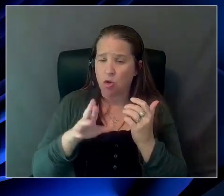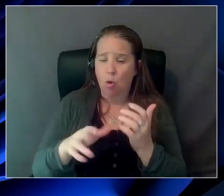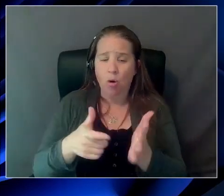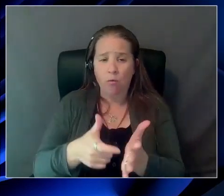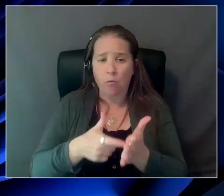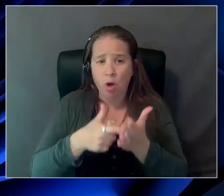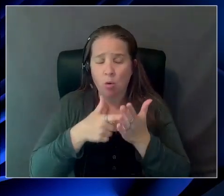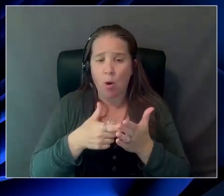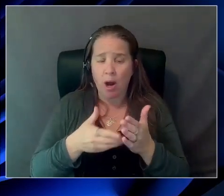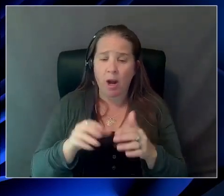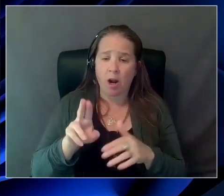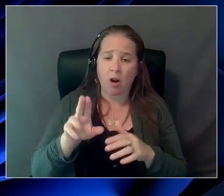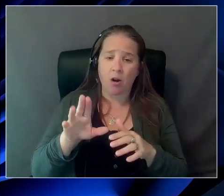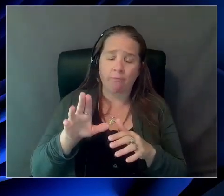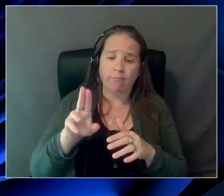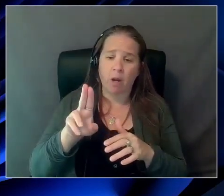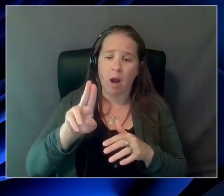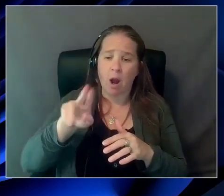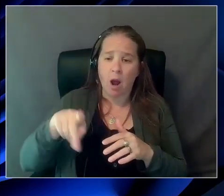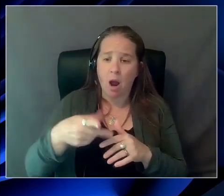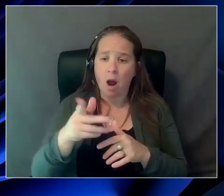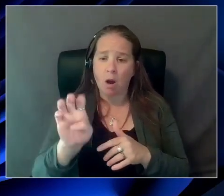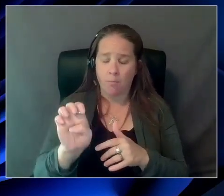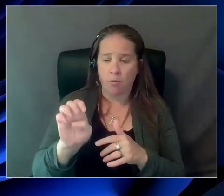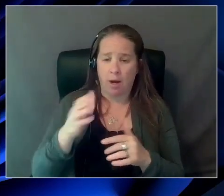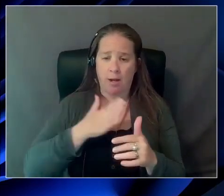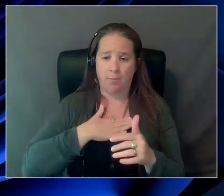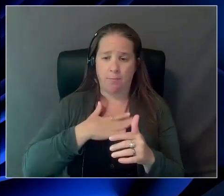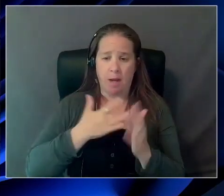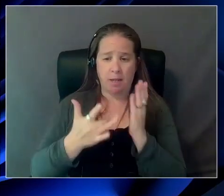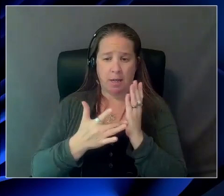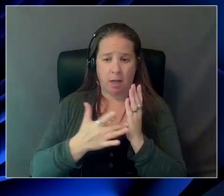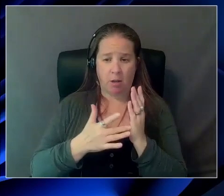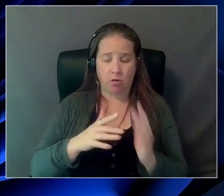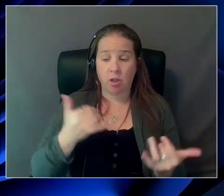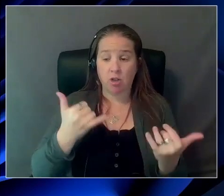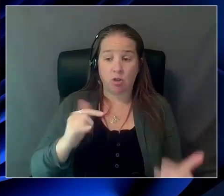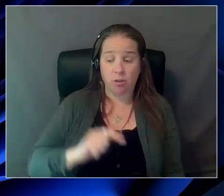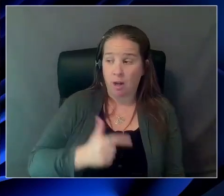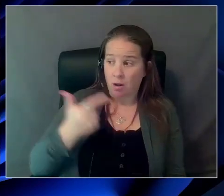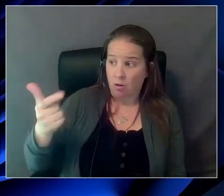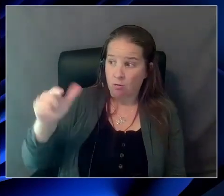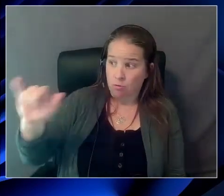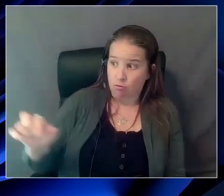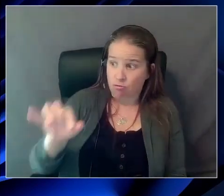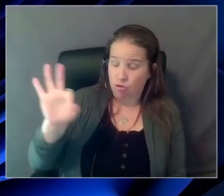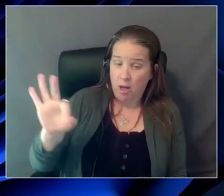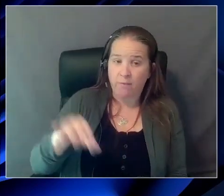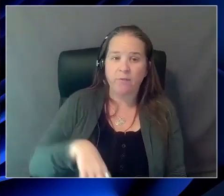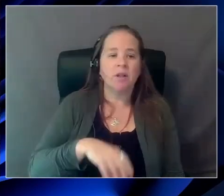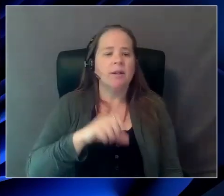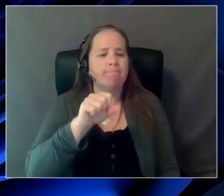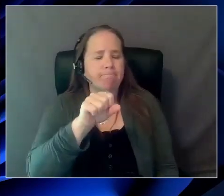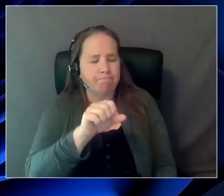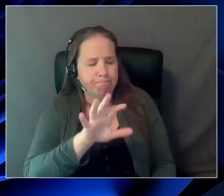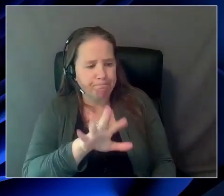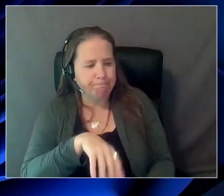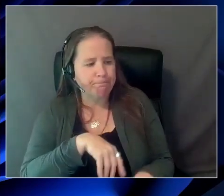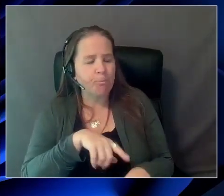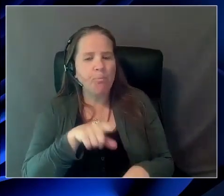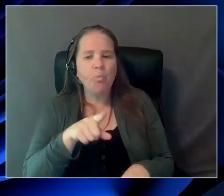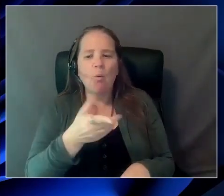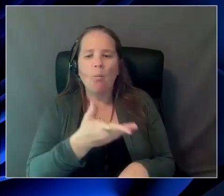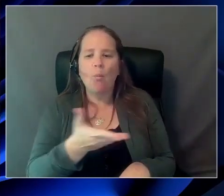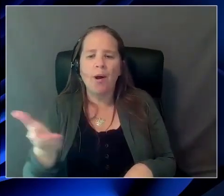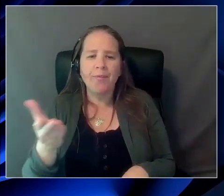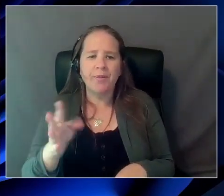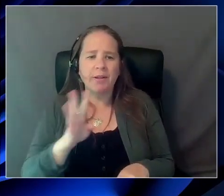And I think I will hand this off to Jeff. Okay thank you, you know one of the things we did in this webinar was we wanted to show you the use